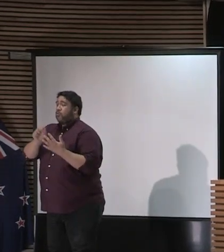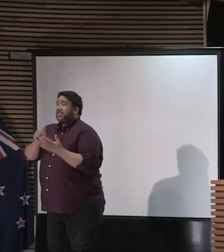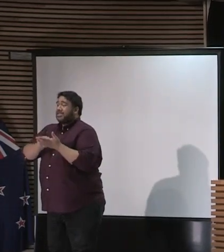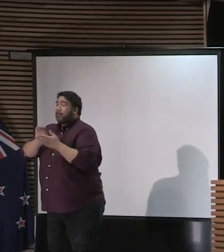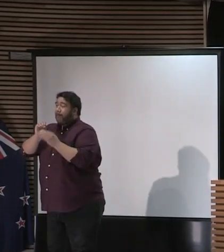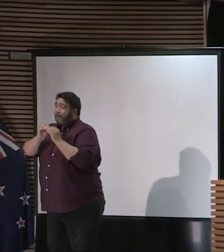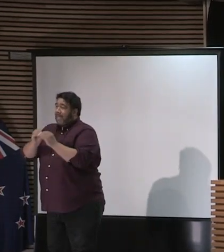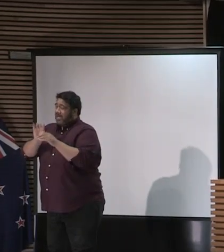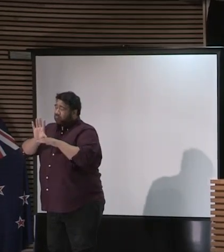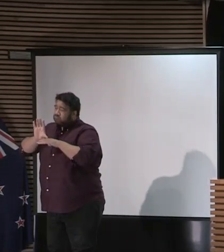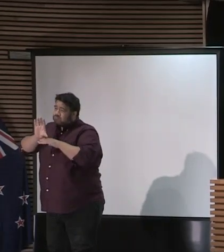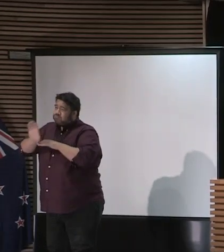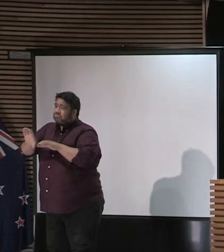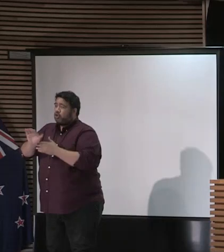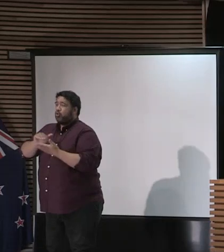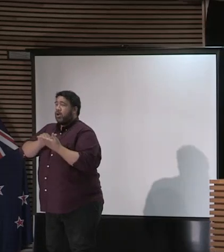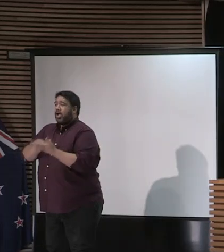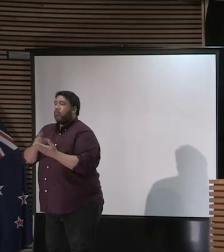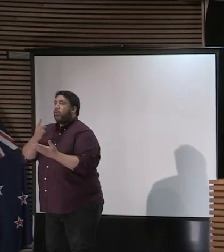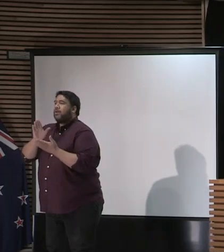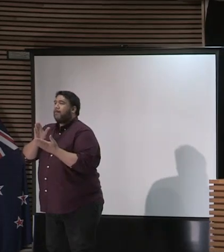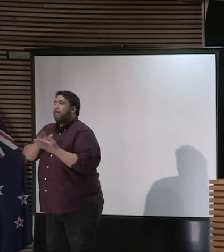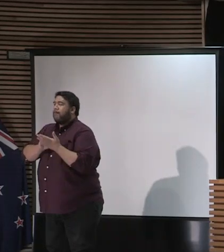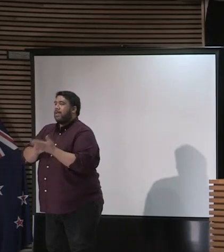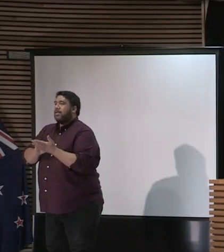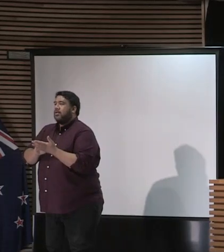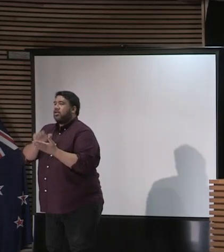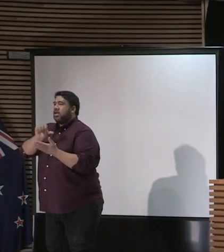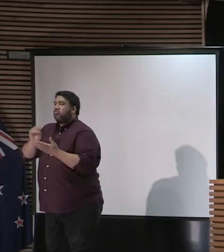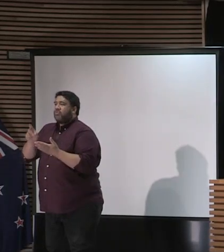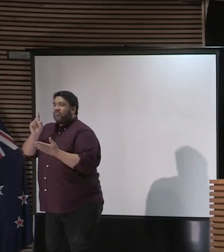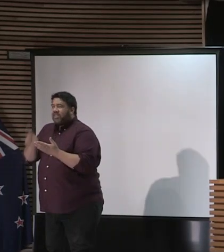Over the last few weeks, we